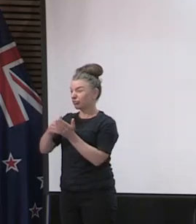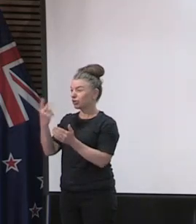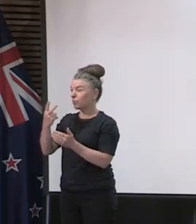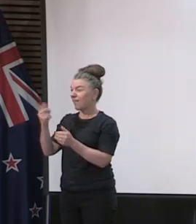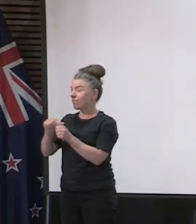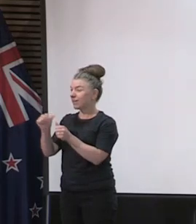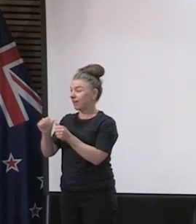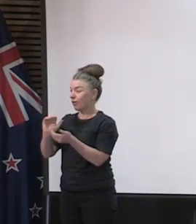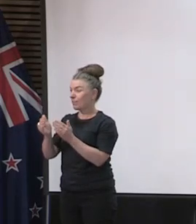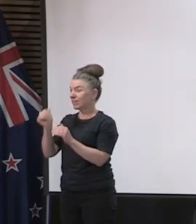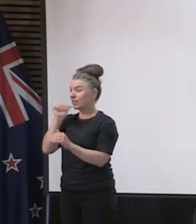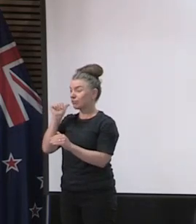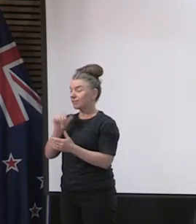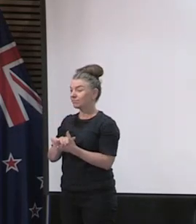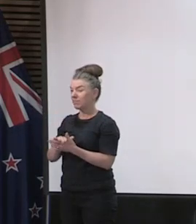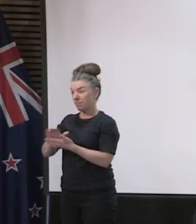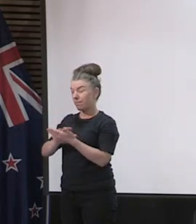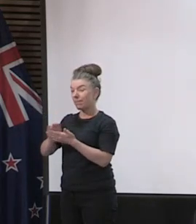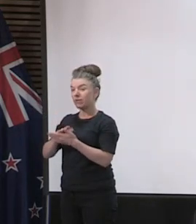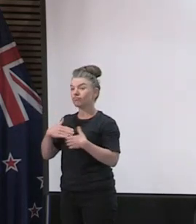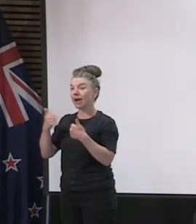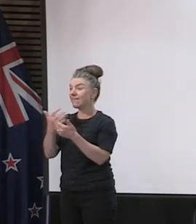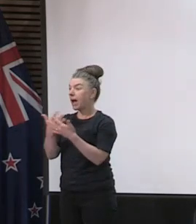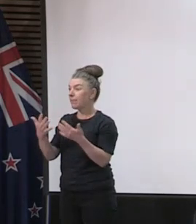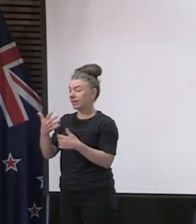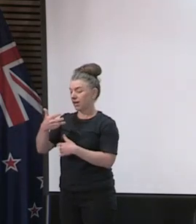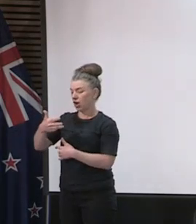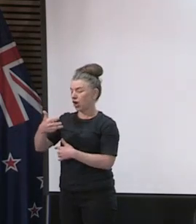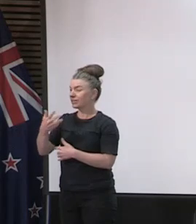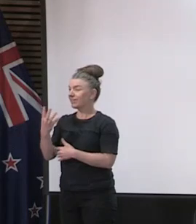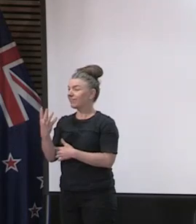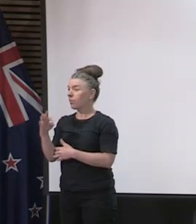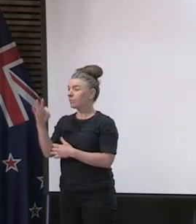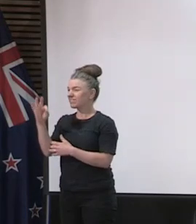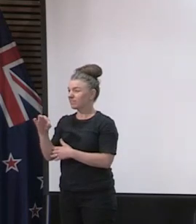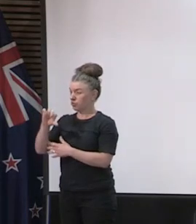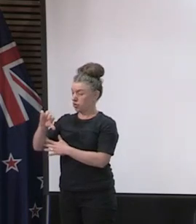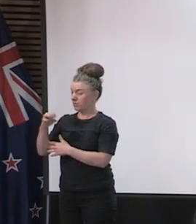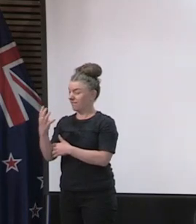confirmed as having recovered from COVID-19 - an increase on 12 from yesterday and the